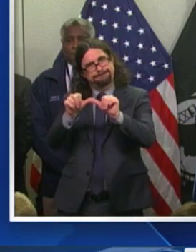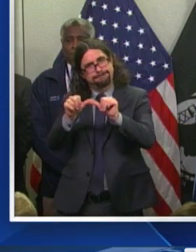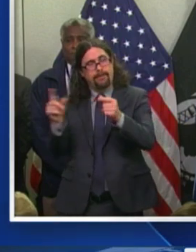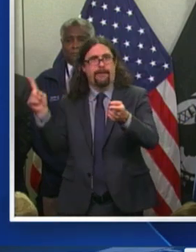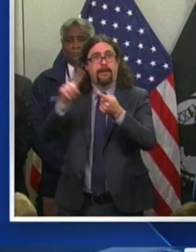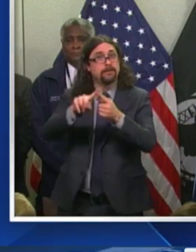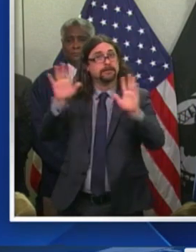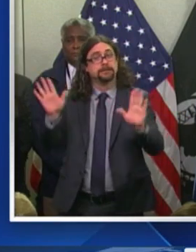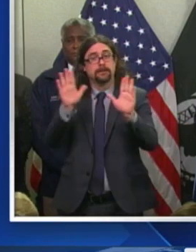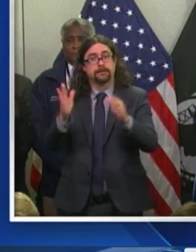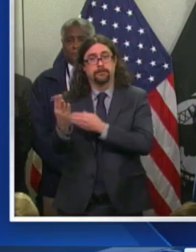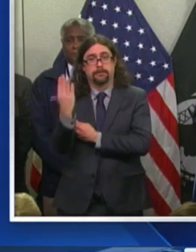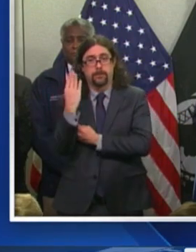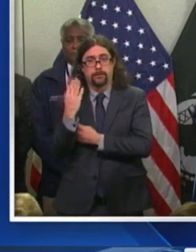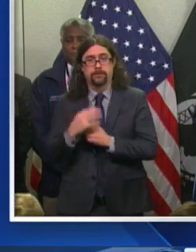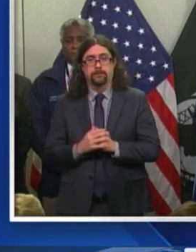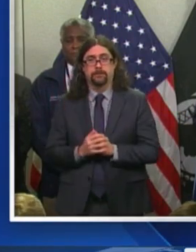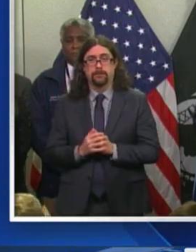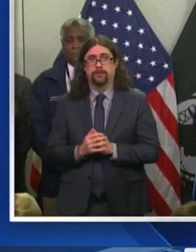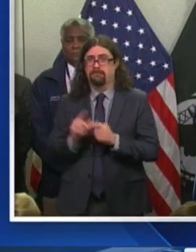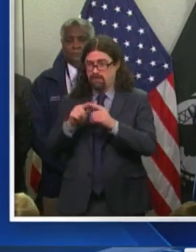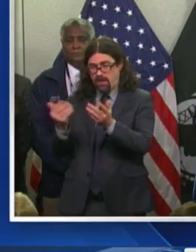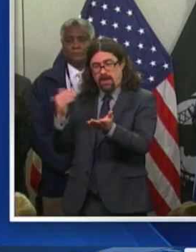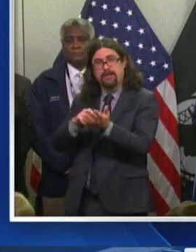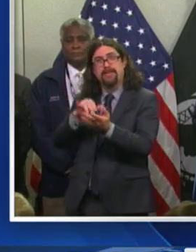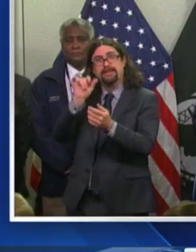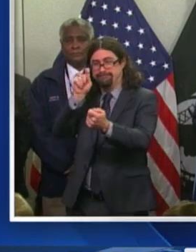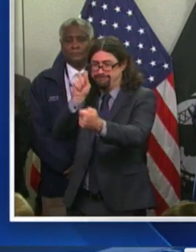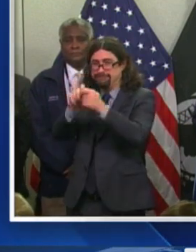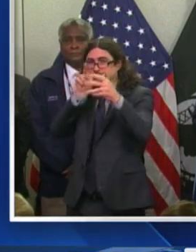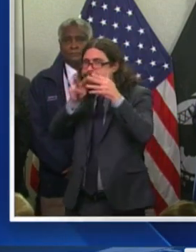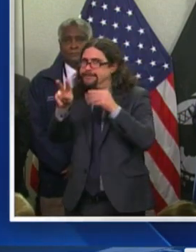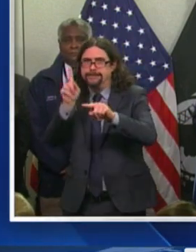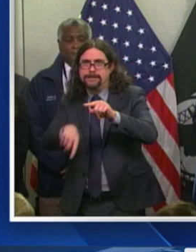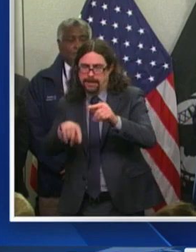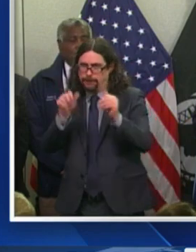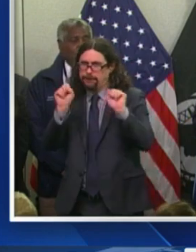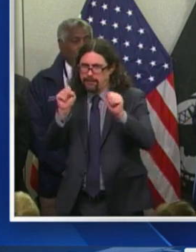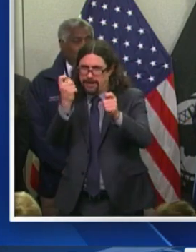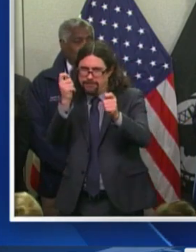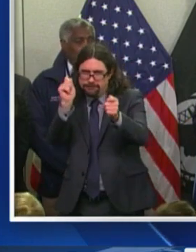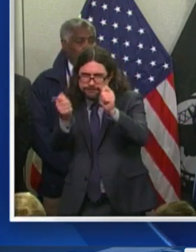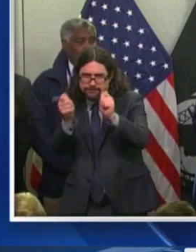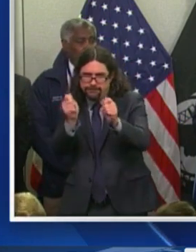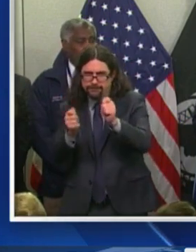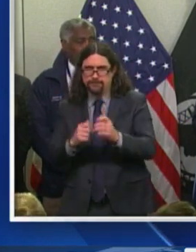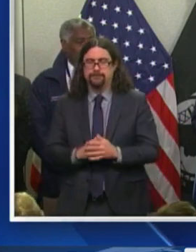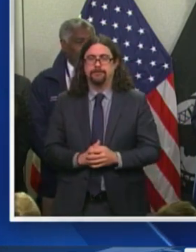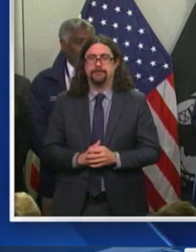SUNDAY MORNING, BUT THAT TIMELINE, OF COURSE, COULD CHANGE. THE EXPECTATION RIGHT NOW BETWEEN 12 INCHES AND 18